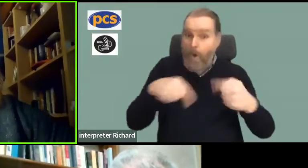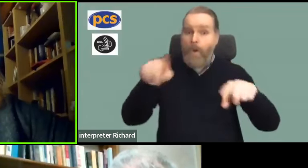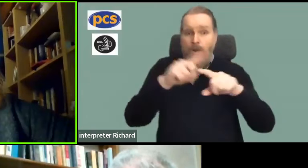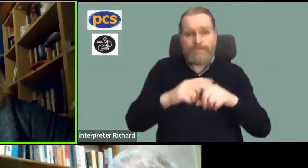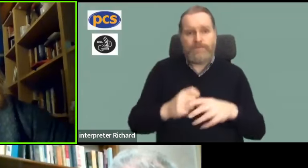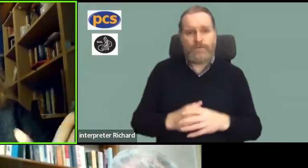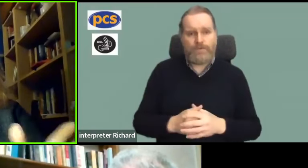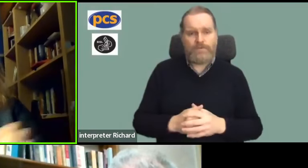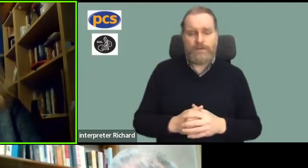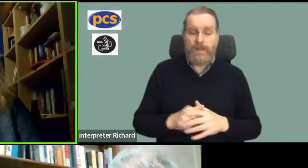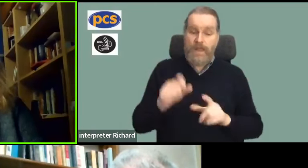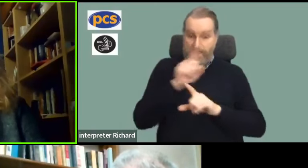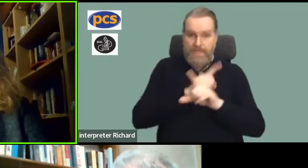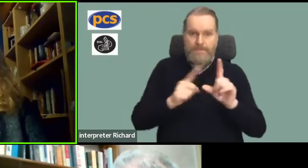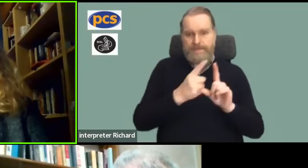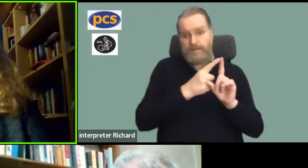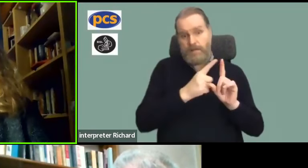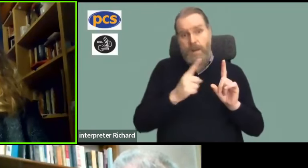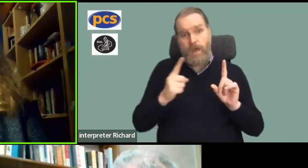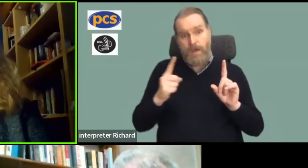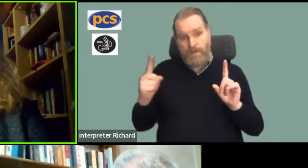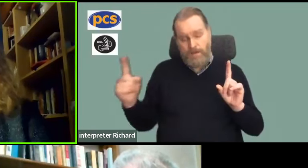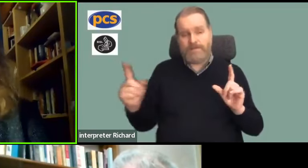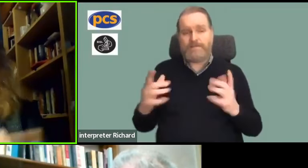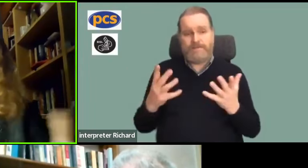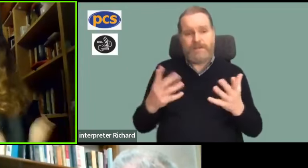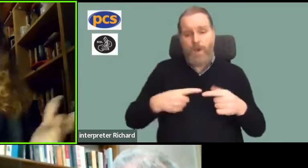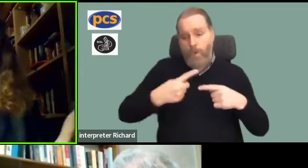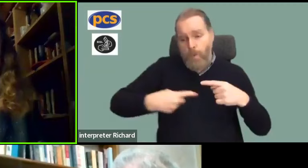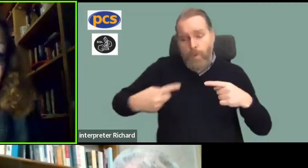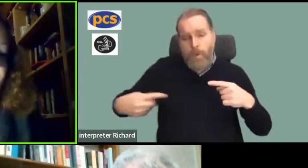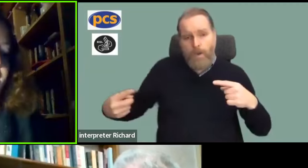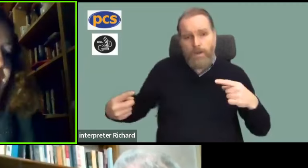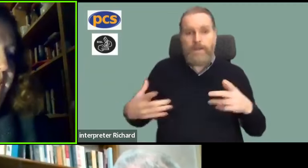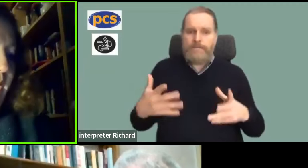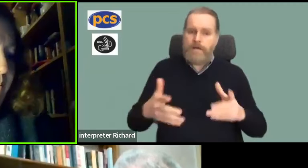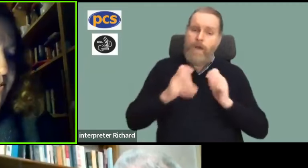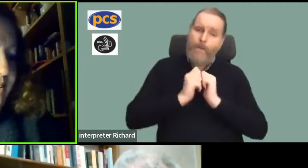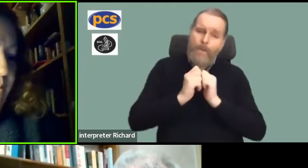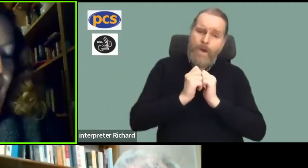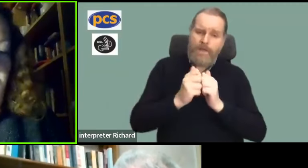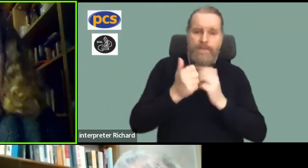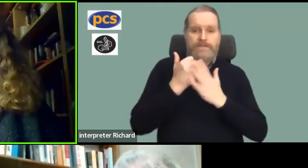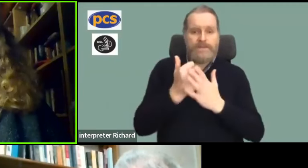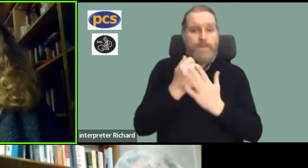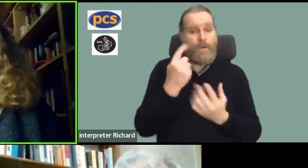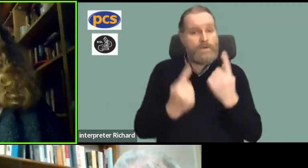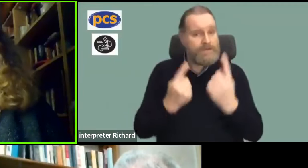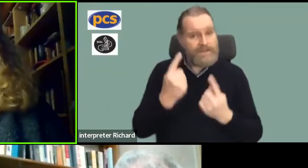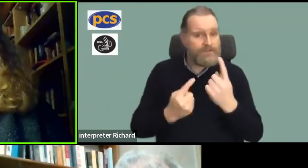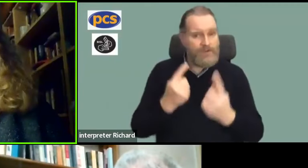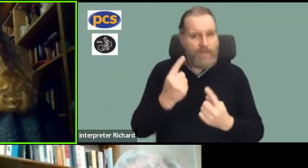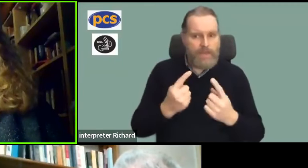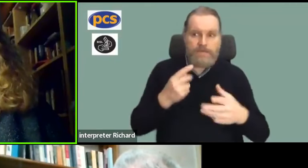Appreciate I appreciate you that probably has a long day. and then this comes in the the embedded Greece t's well it's well worth it in terms t's well worth it in terms of